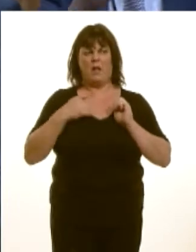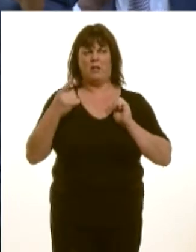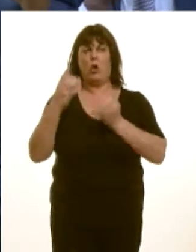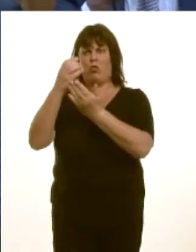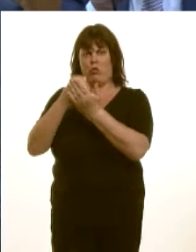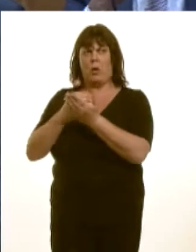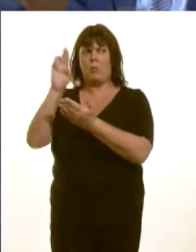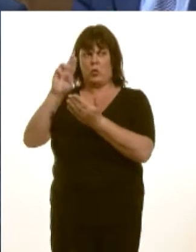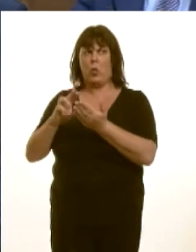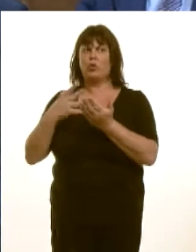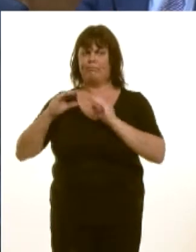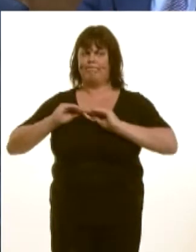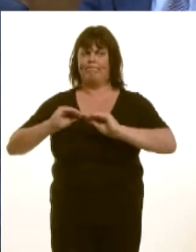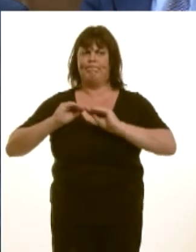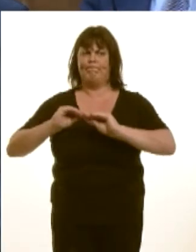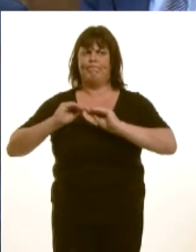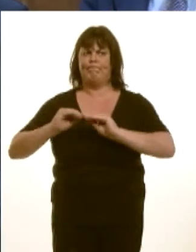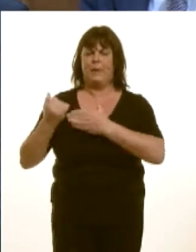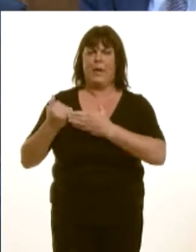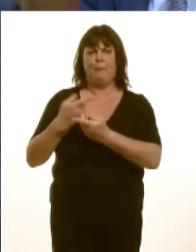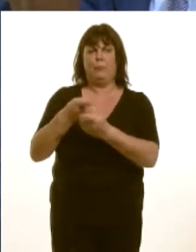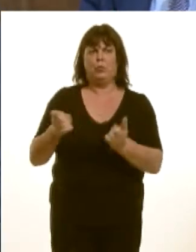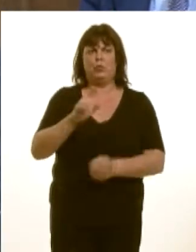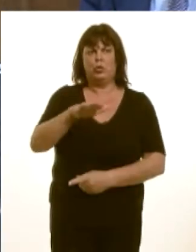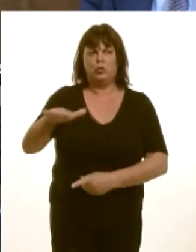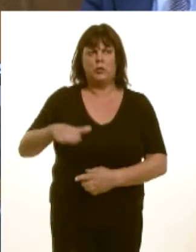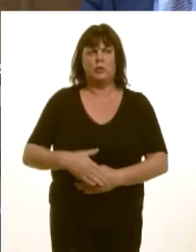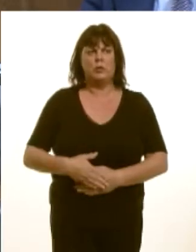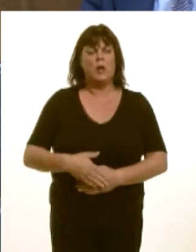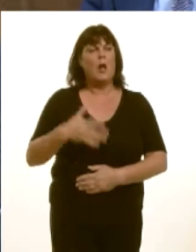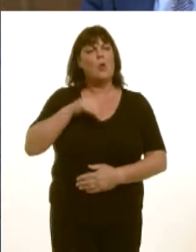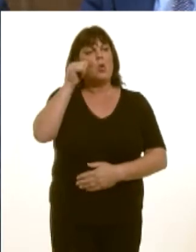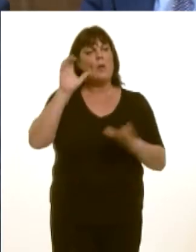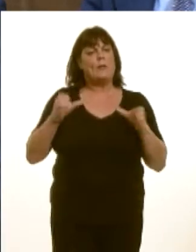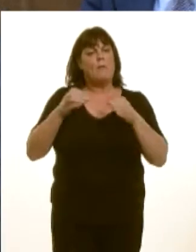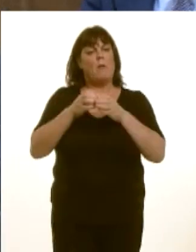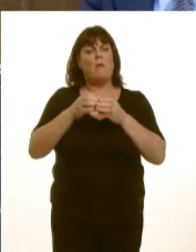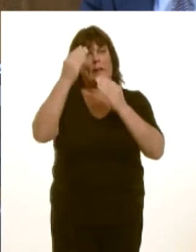review and policy initiatives that are being delivered by the Department for Education and Skills at the moment.